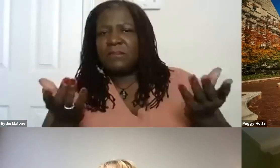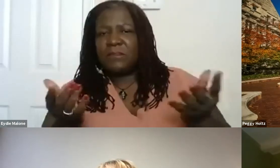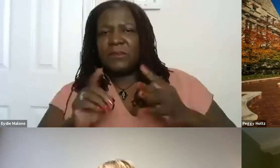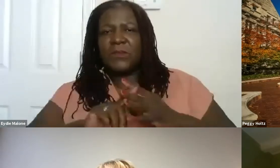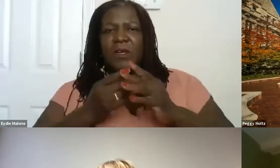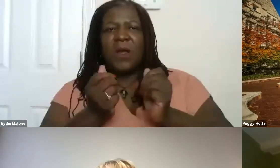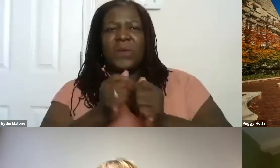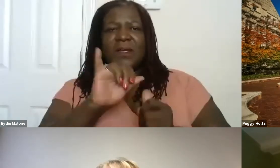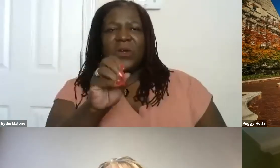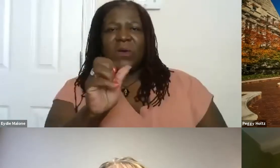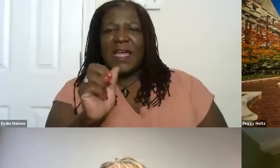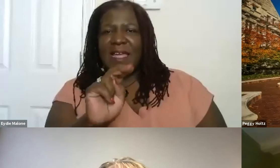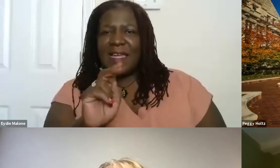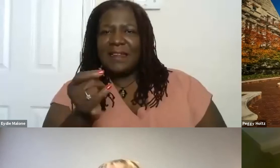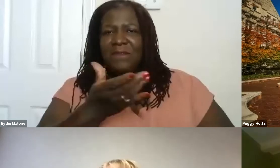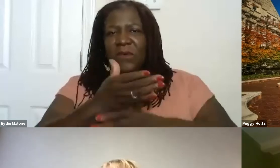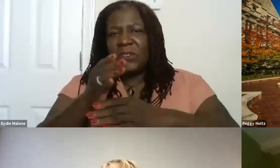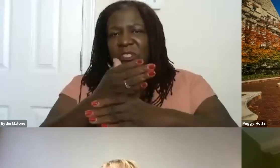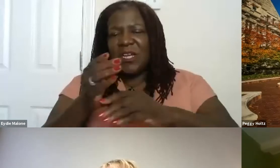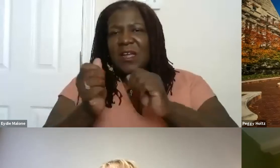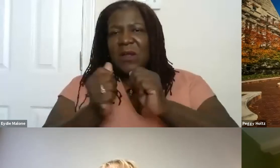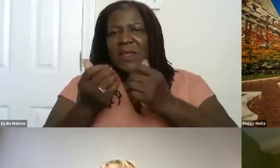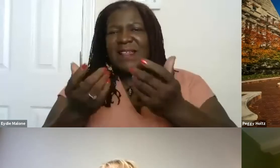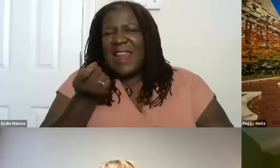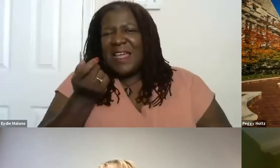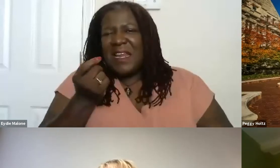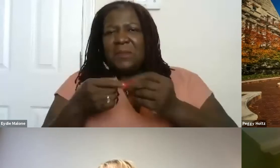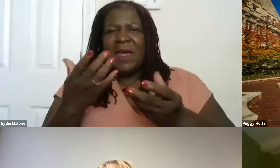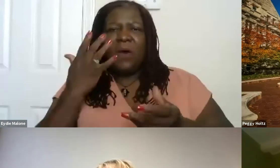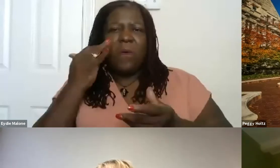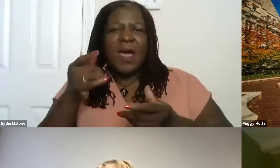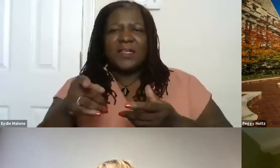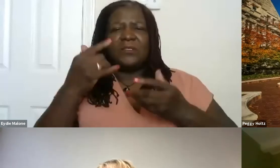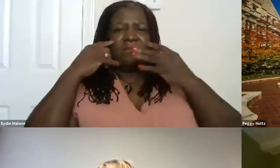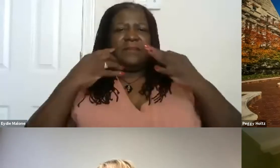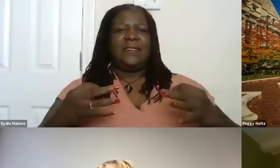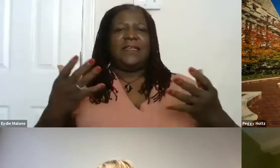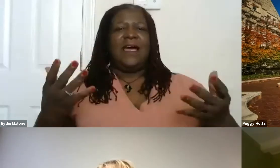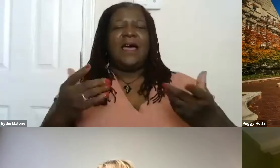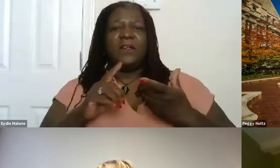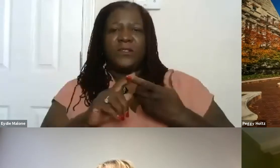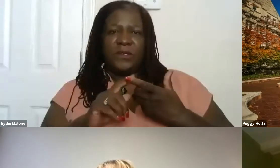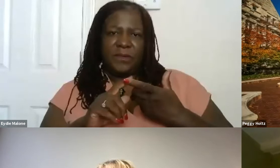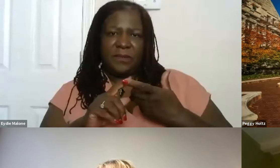and have her share a little bit about why she made the decision to have her daughter